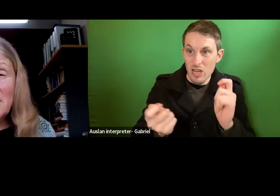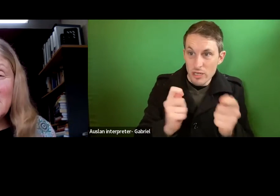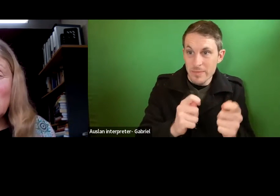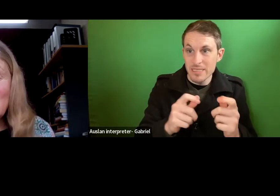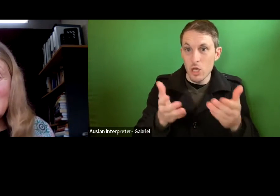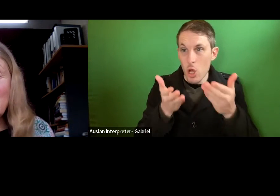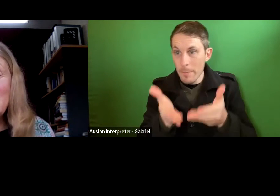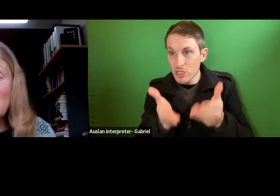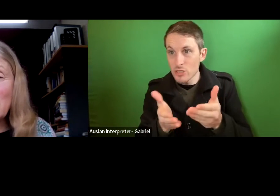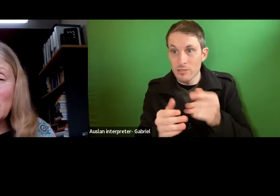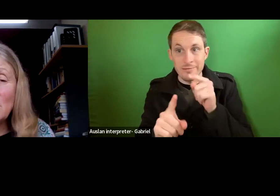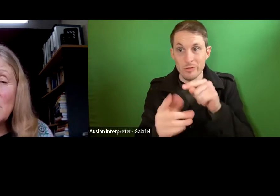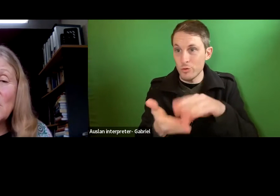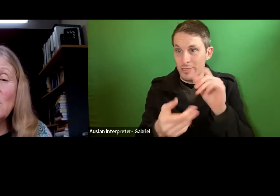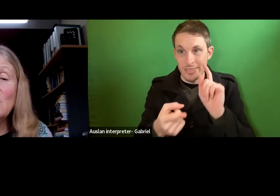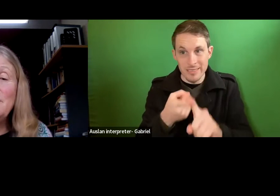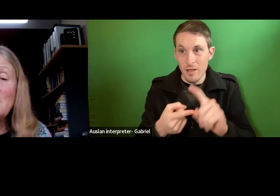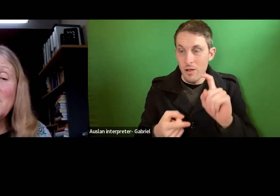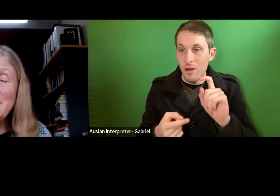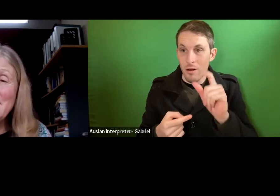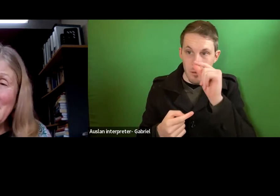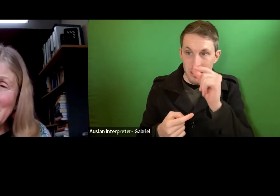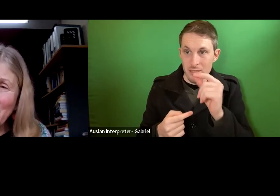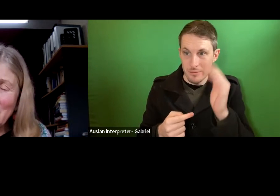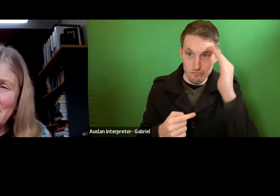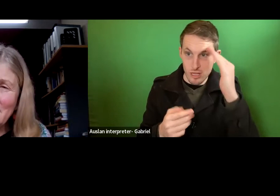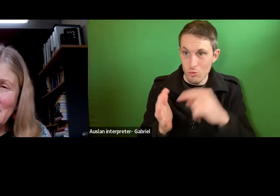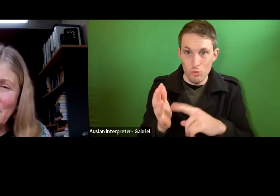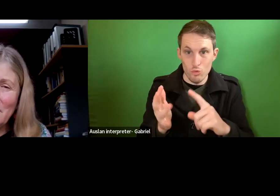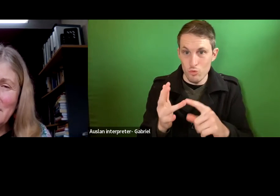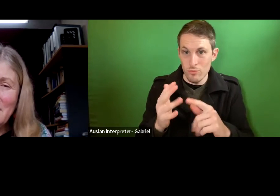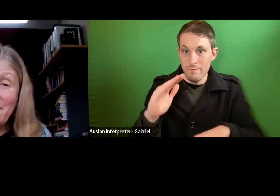these students may struggle to complete the activities that they're given